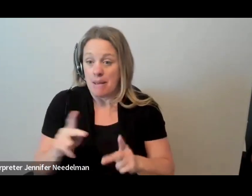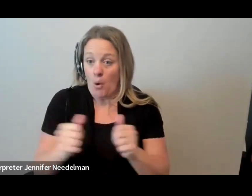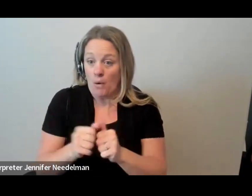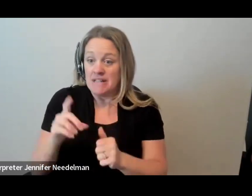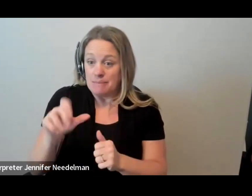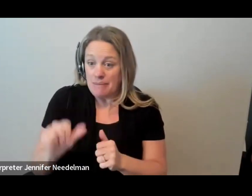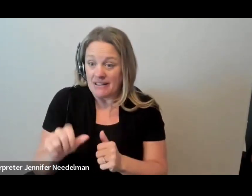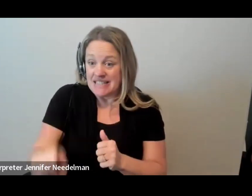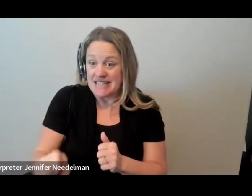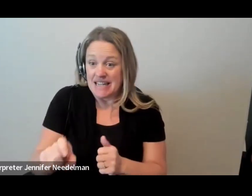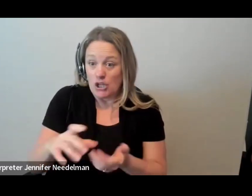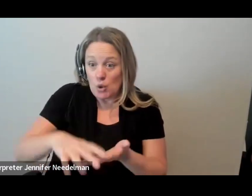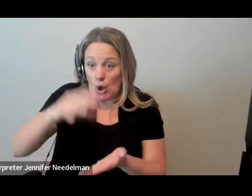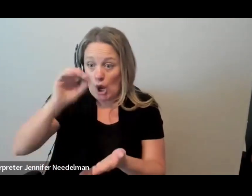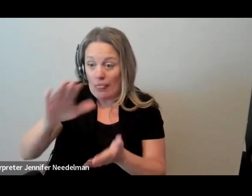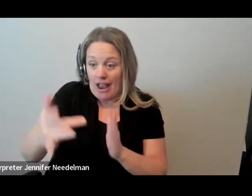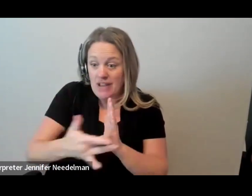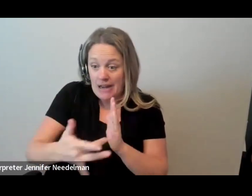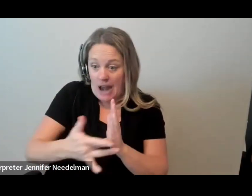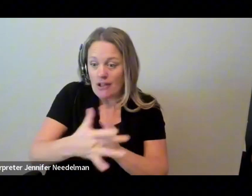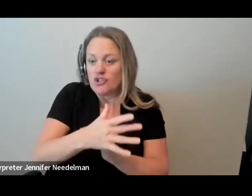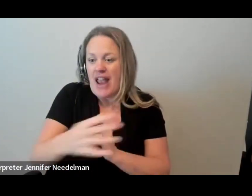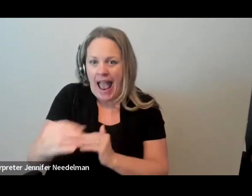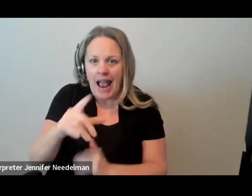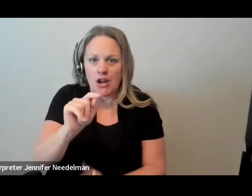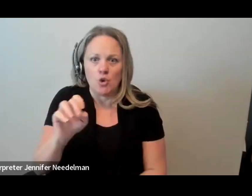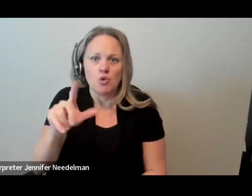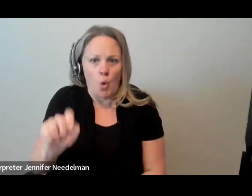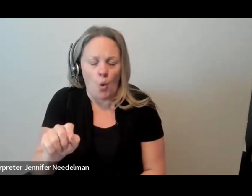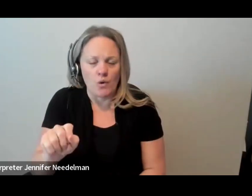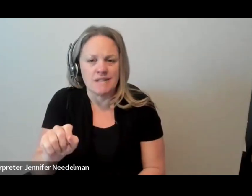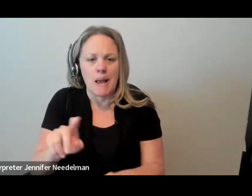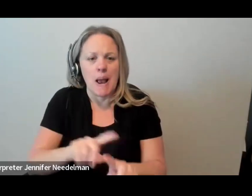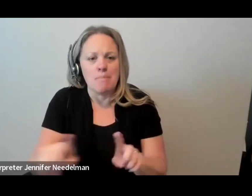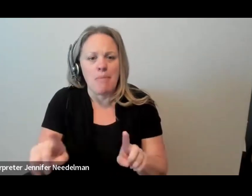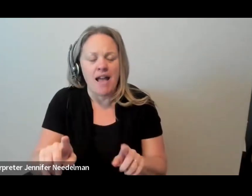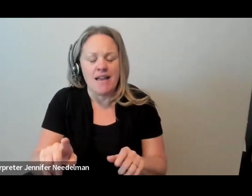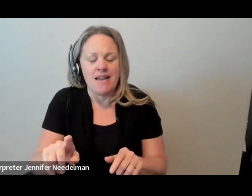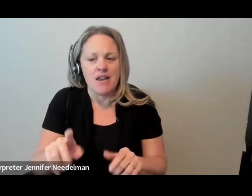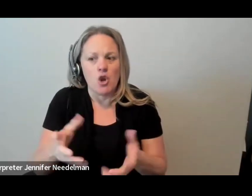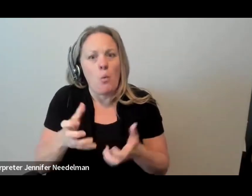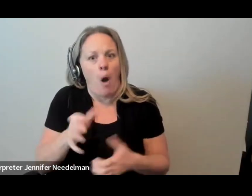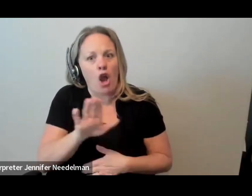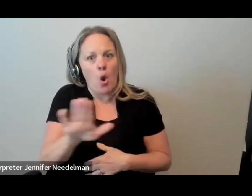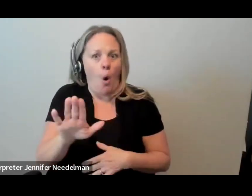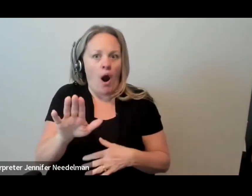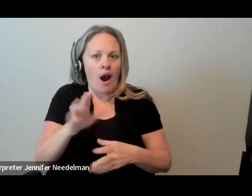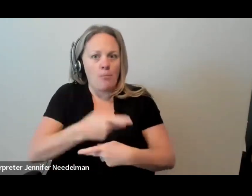to learn their technology and tools, but it's another for your product to be accessible